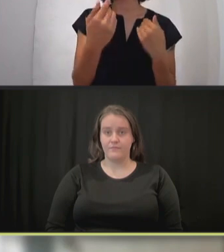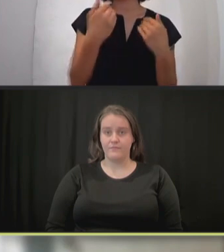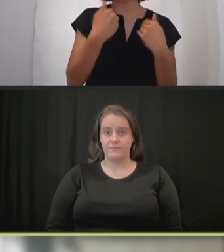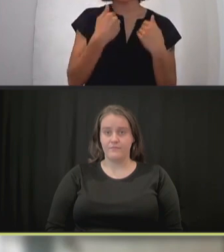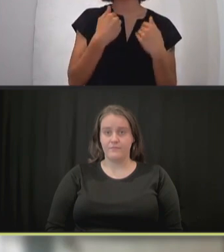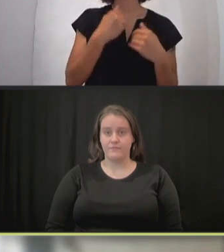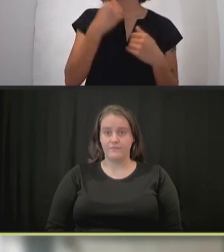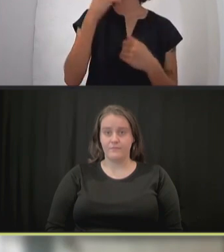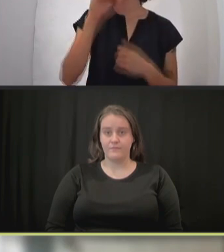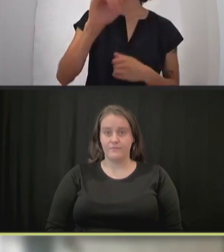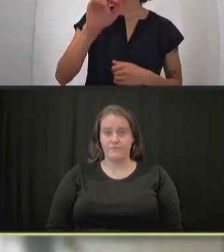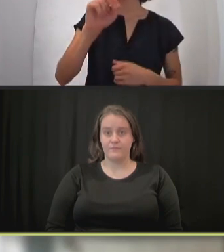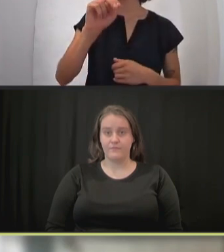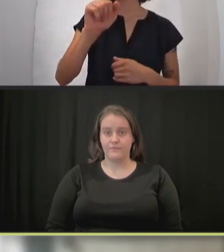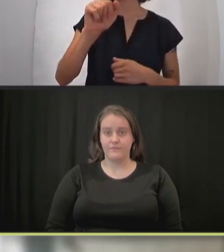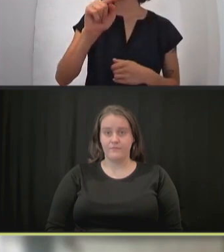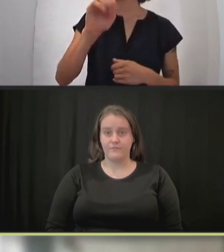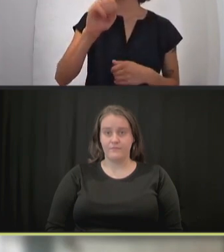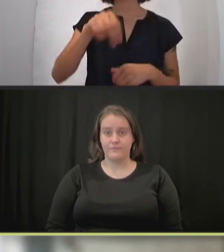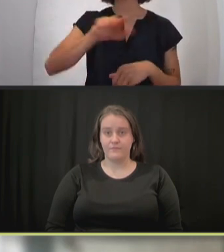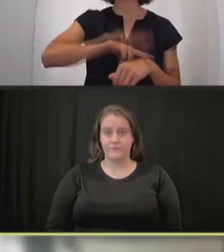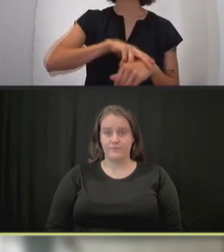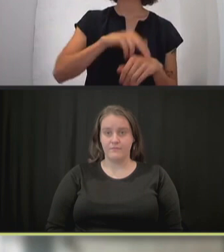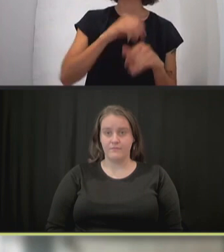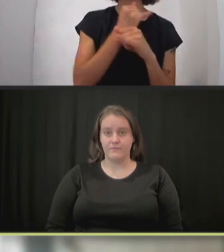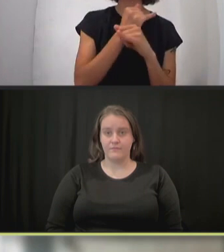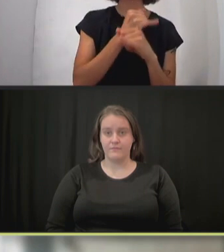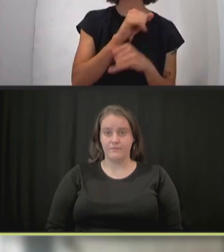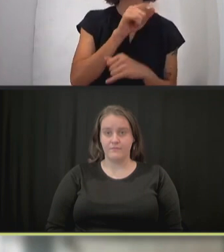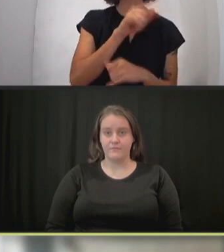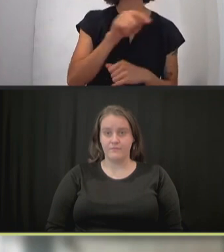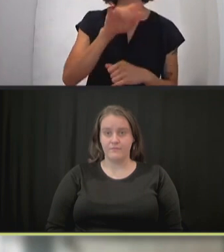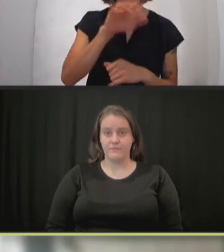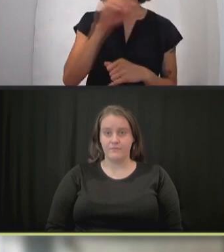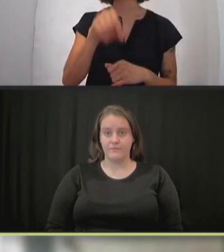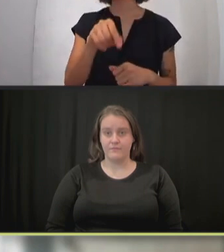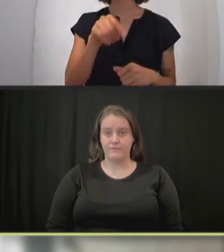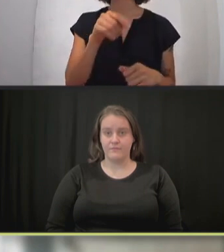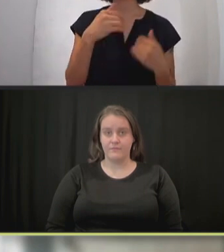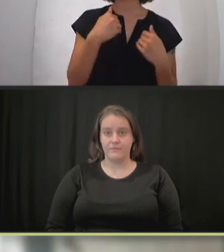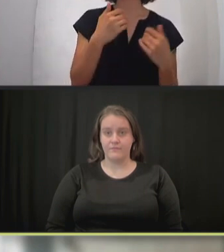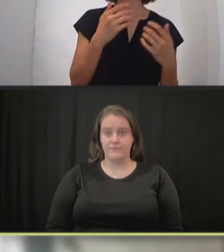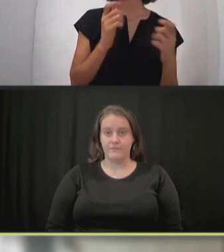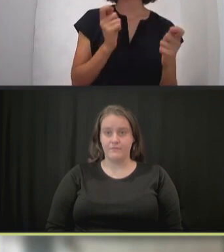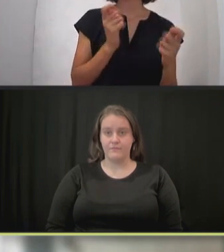there are only between 1 to 5 percent that they have adaptive immunity. Next slide, please. So,